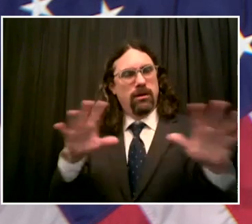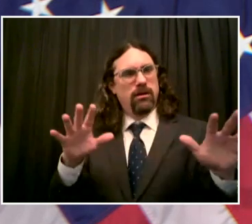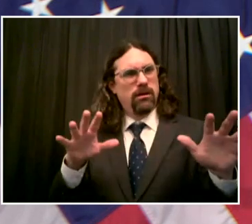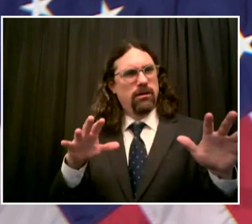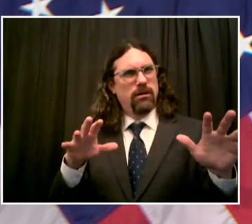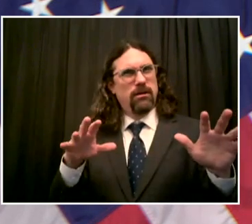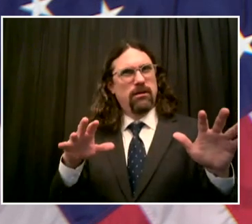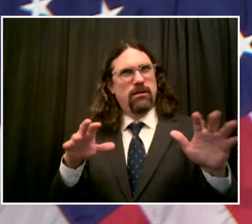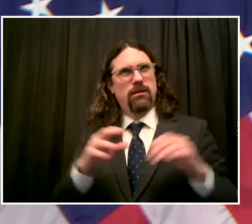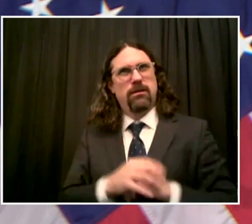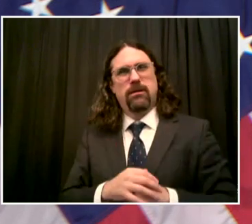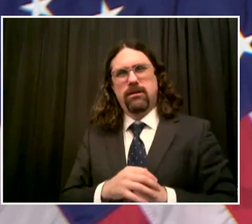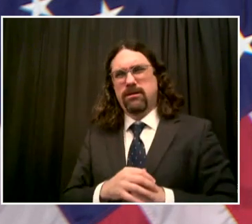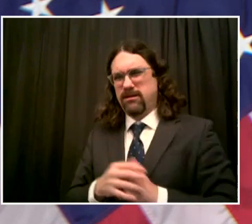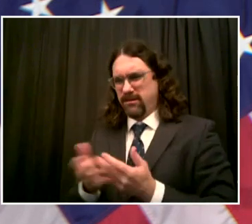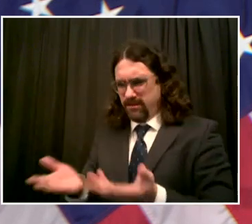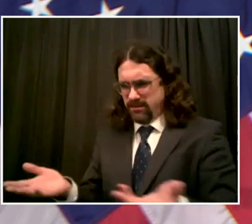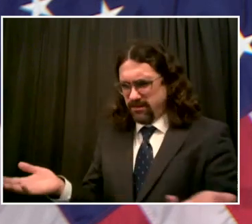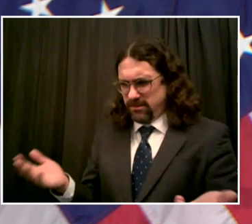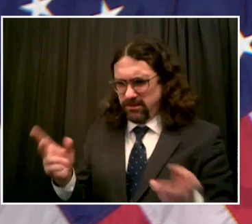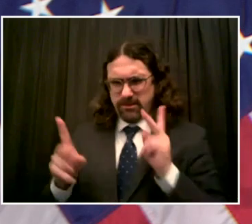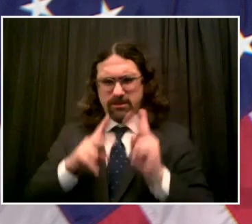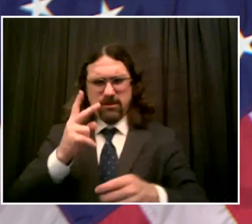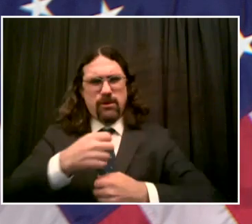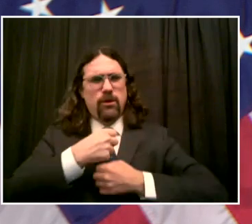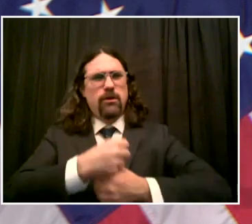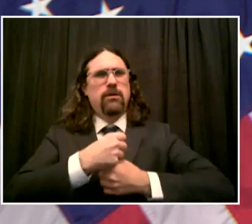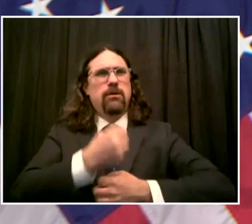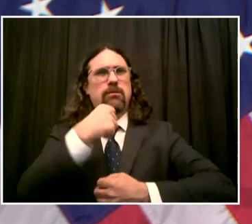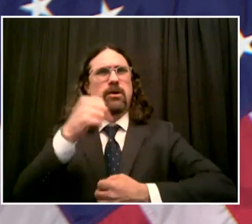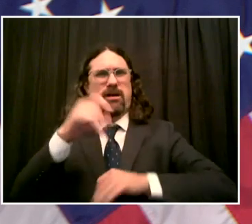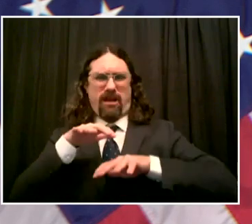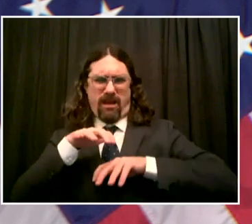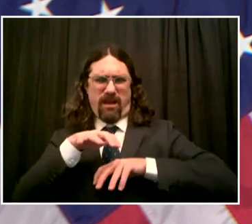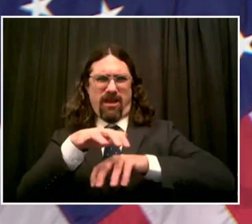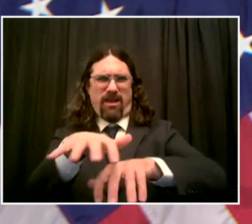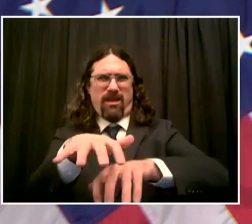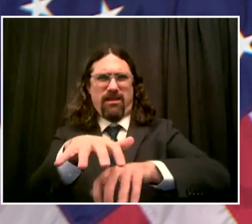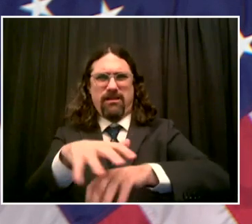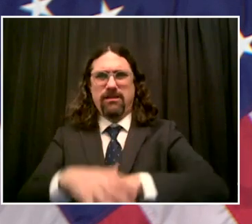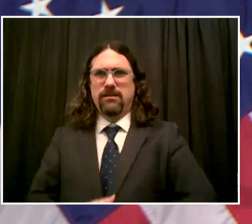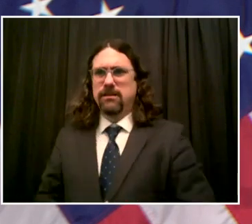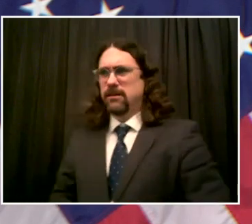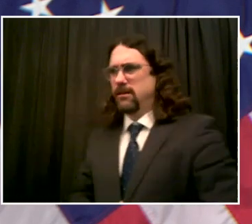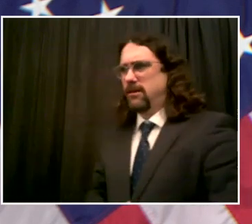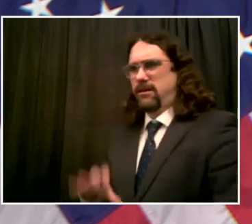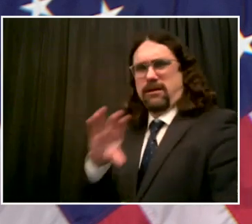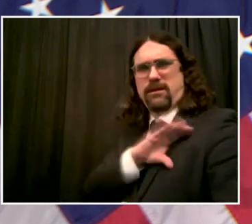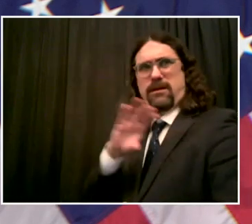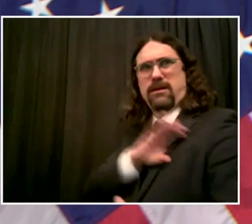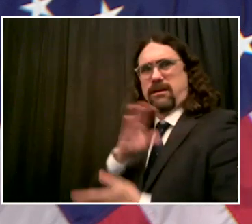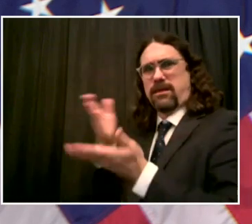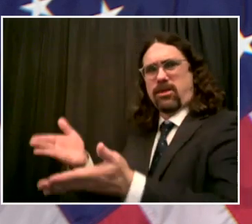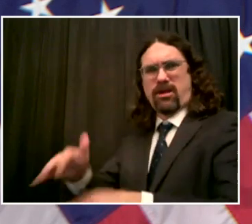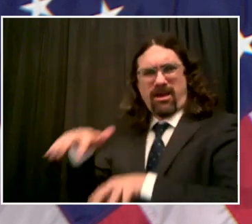THOUSANDS OF POLICE OFFICERS DEPLOYED IN THIS GREAT COUNTRY. RESPECTING THE RIGHT TO